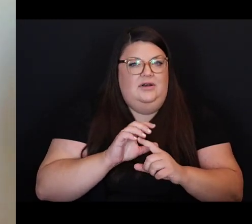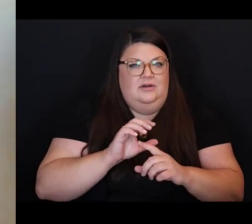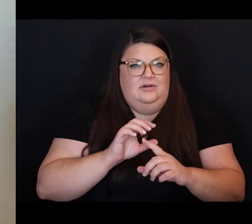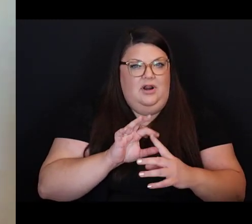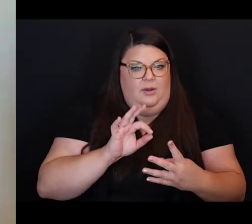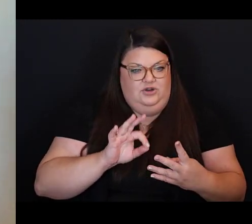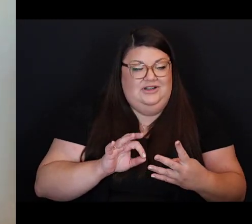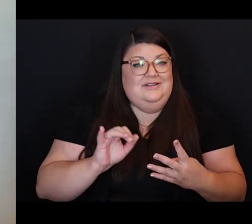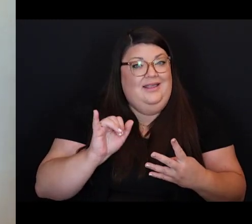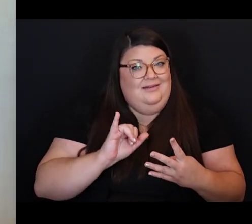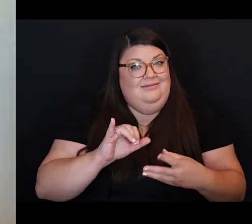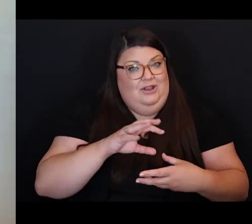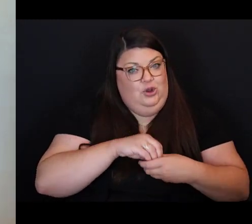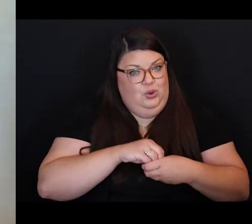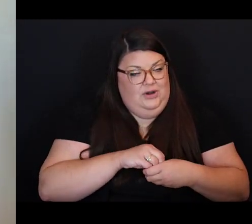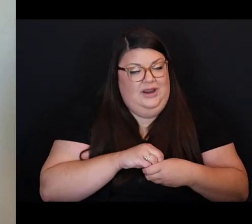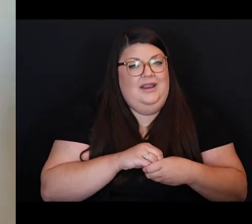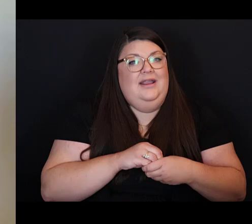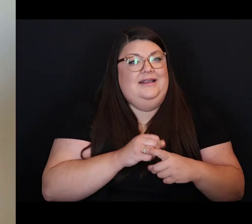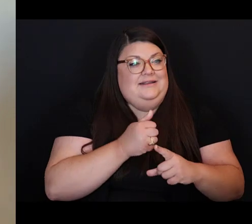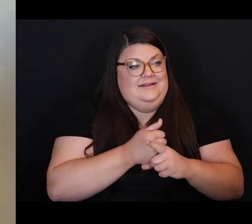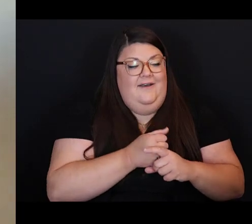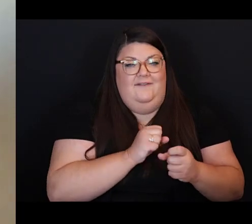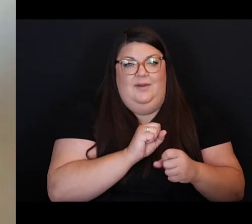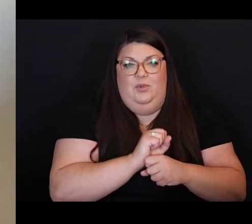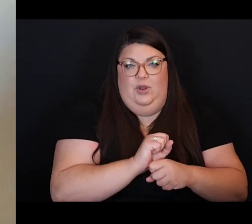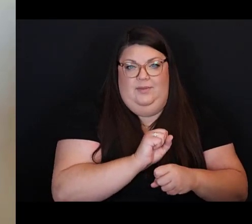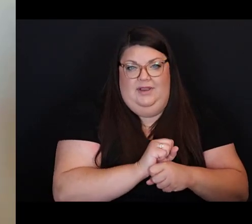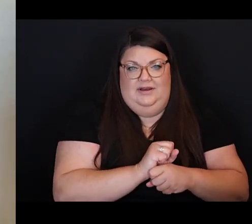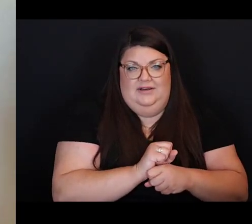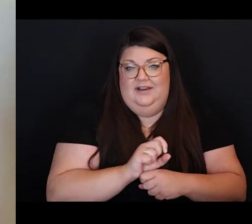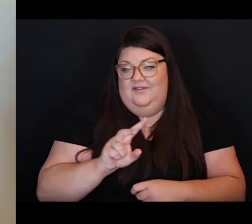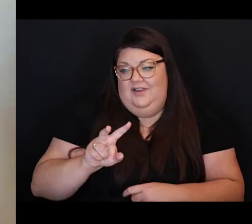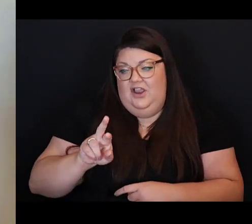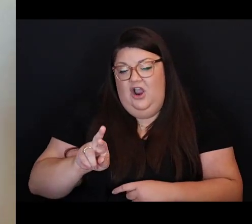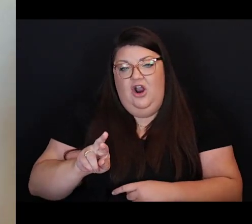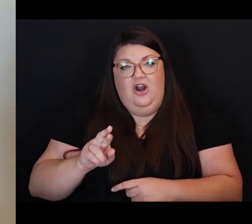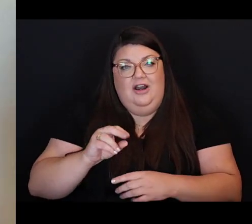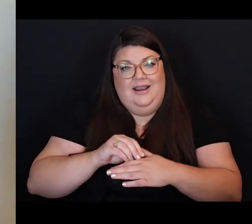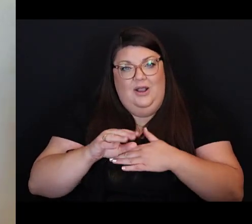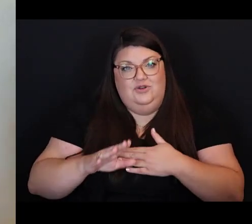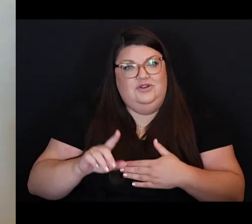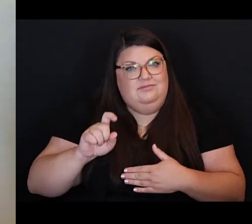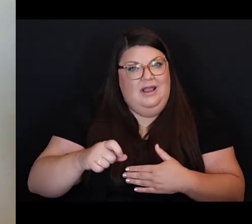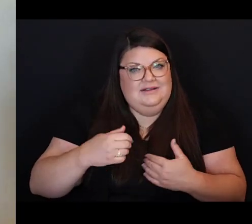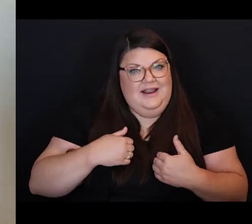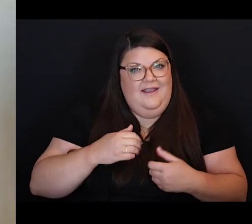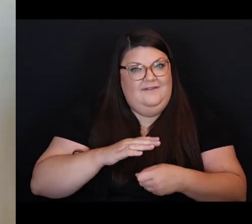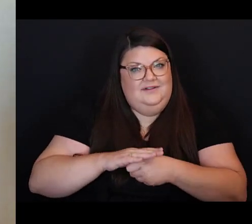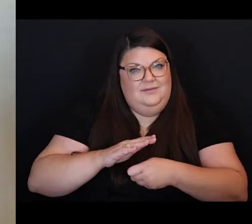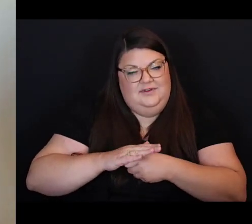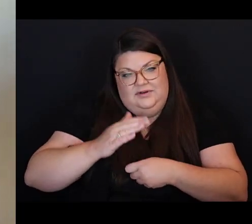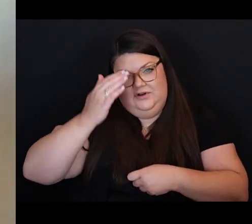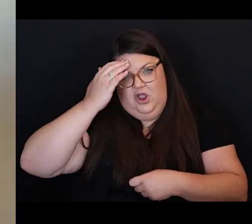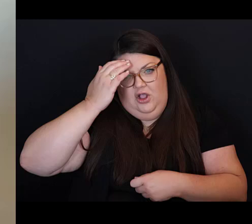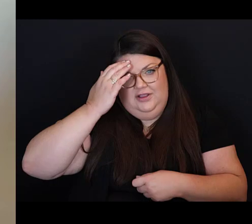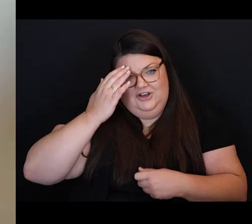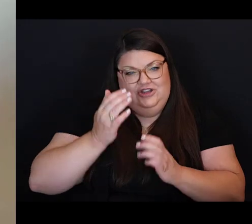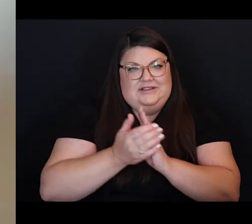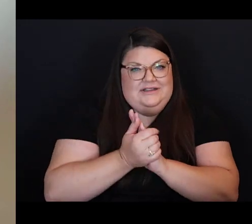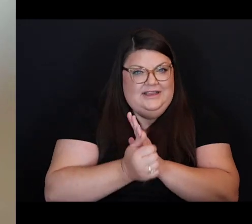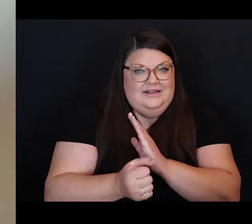including self-employment. VR counselors must have sufficient knowledge and skills and support to